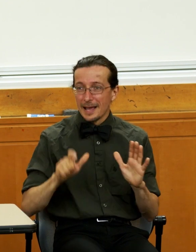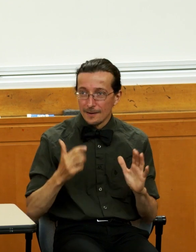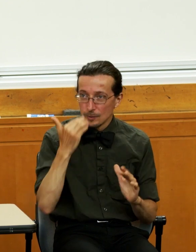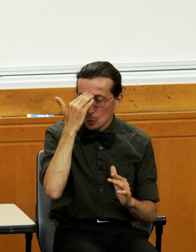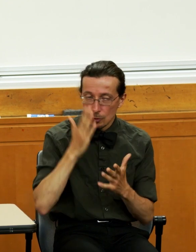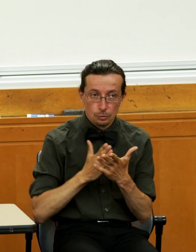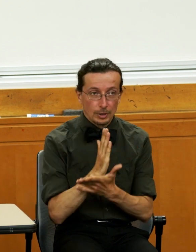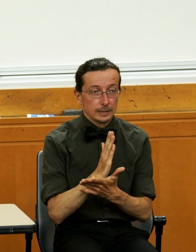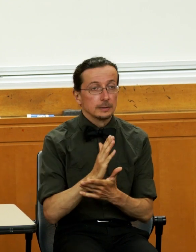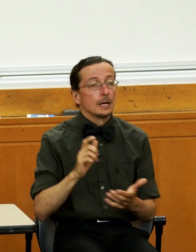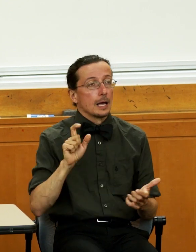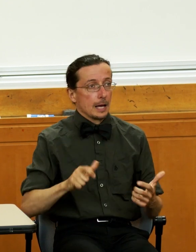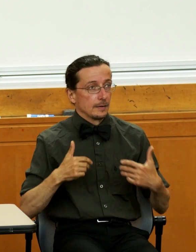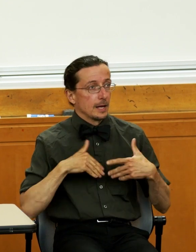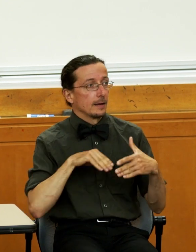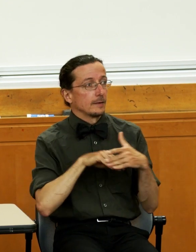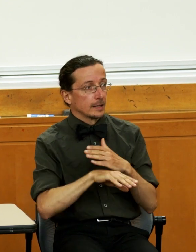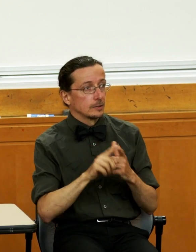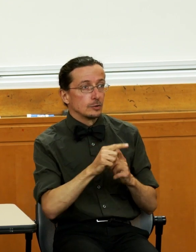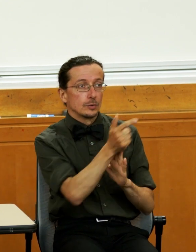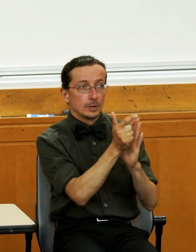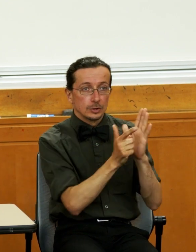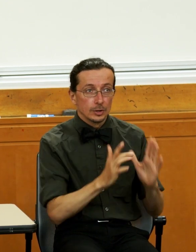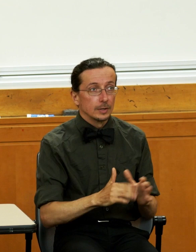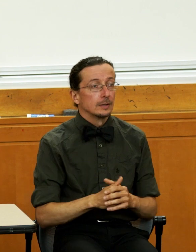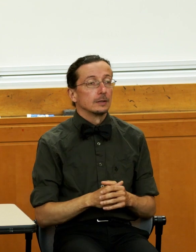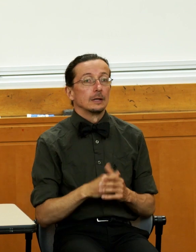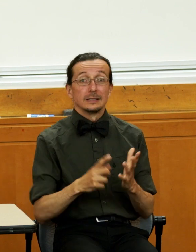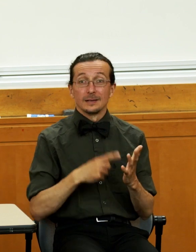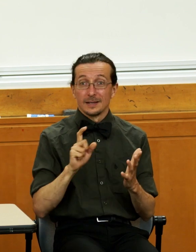they have to have access to attorneys, a lot of times they have to have money and resources,